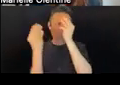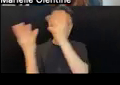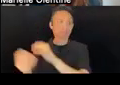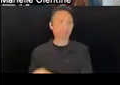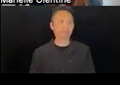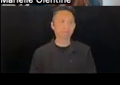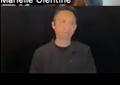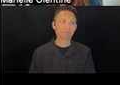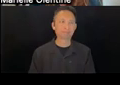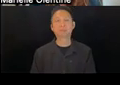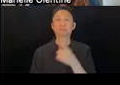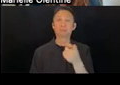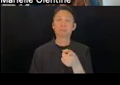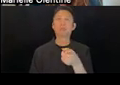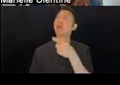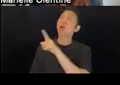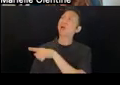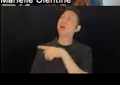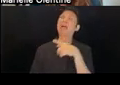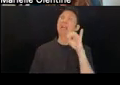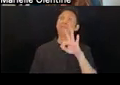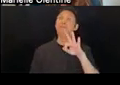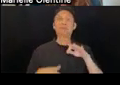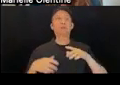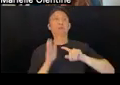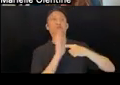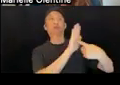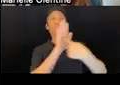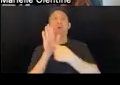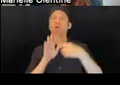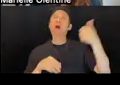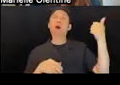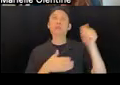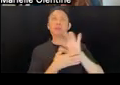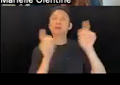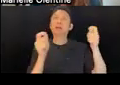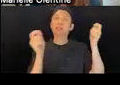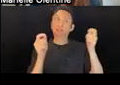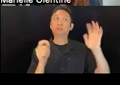that film festival, go to social events. If you live in a city with film screenings, go to film